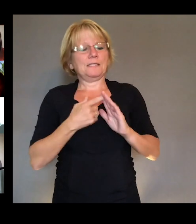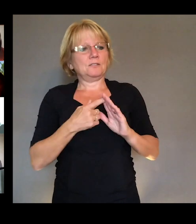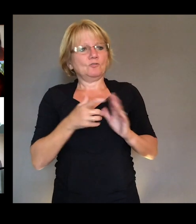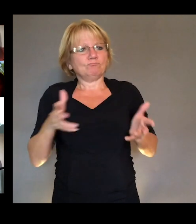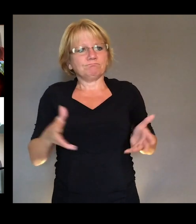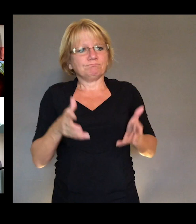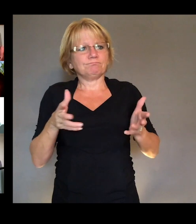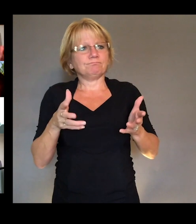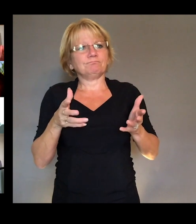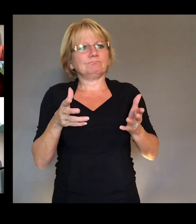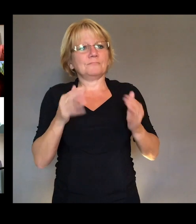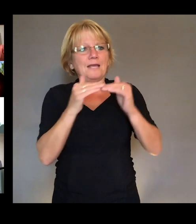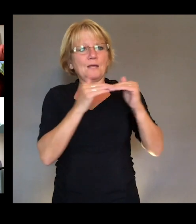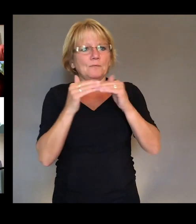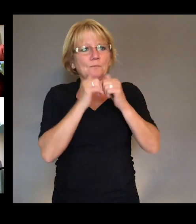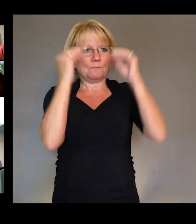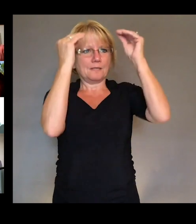equity pedagogy in the classroom?